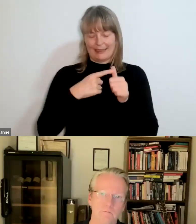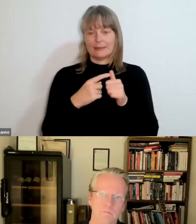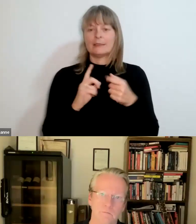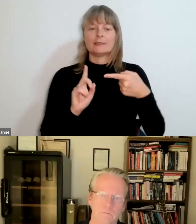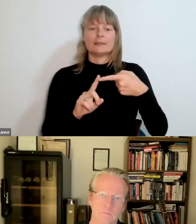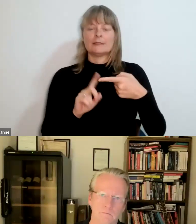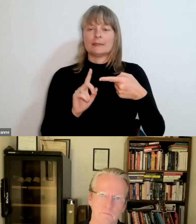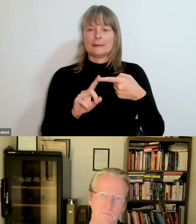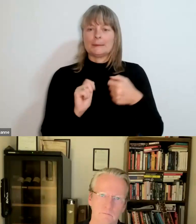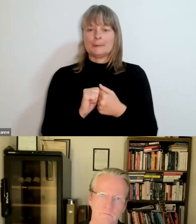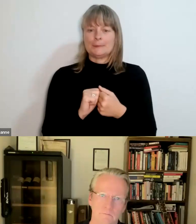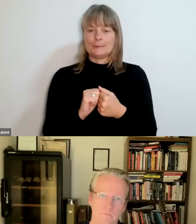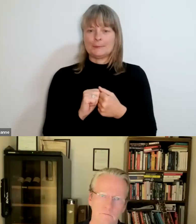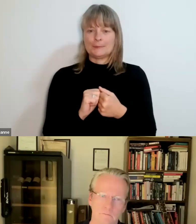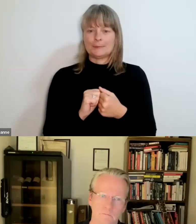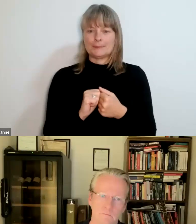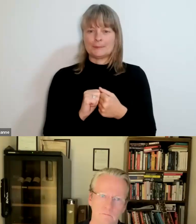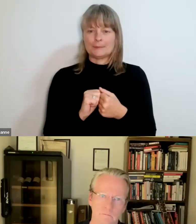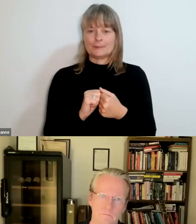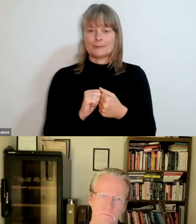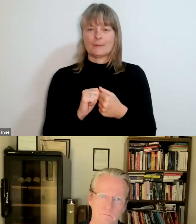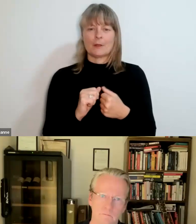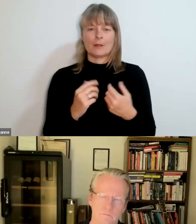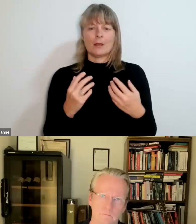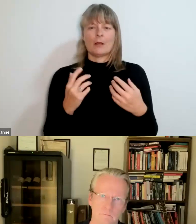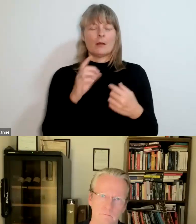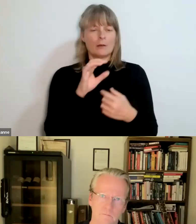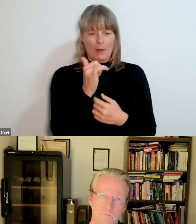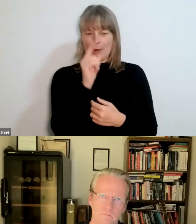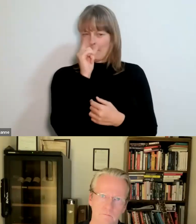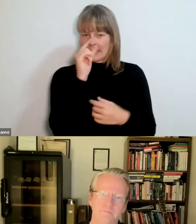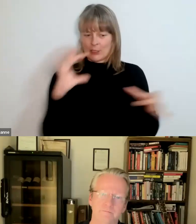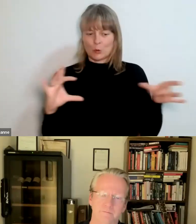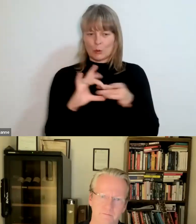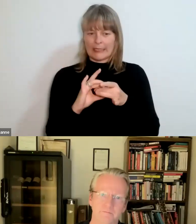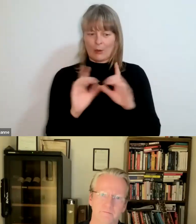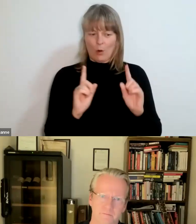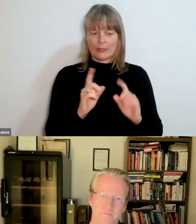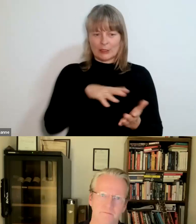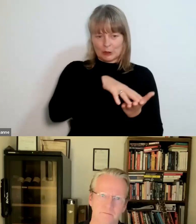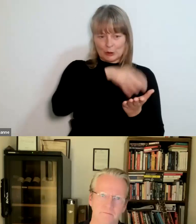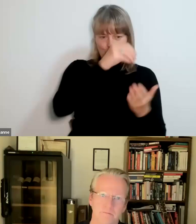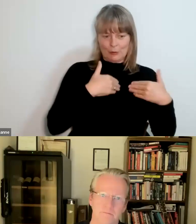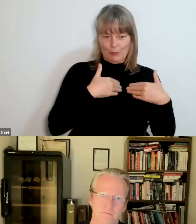I will move on to another question. I will give you to and you can decide how to